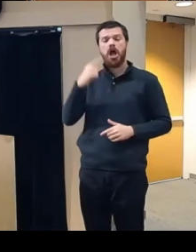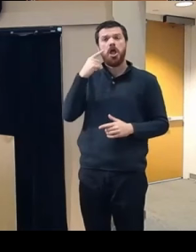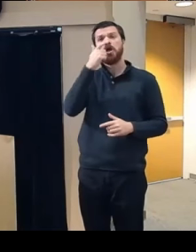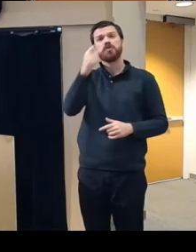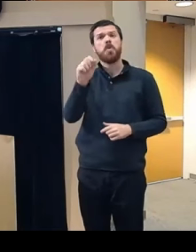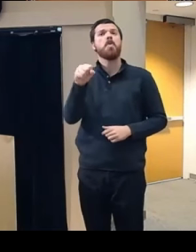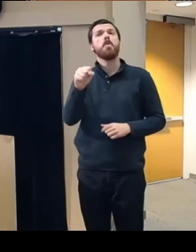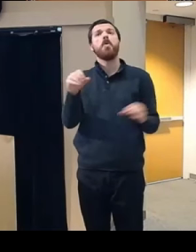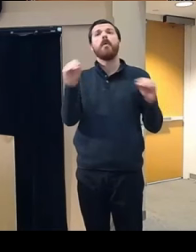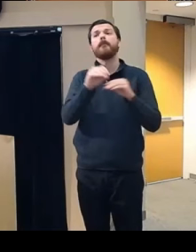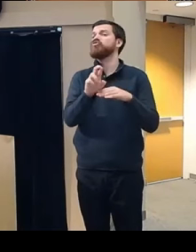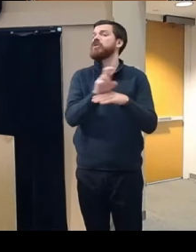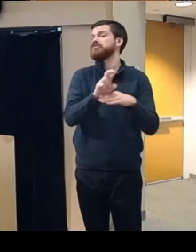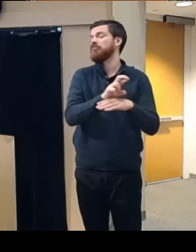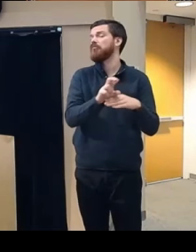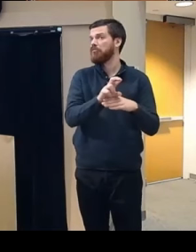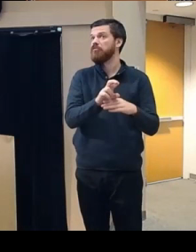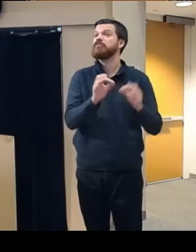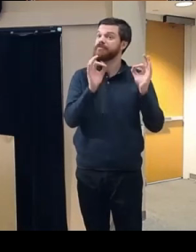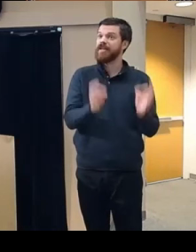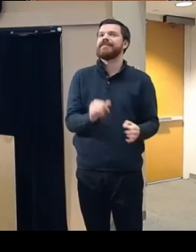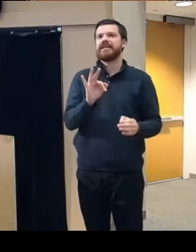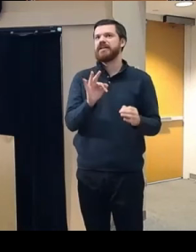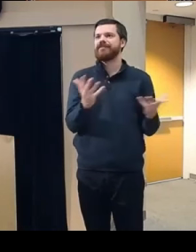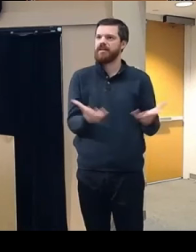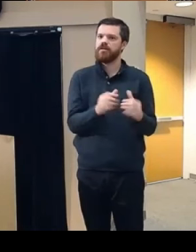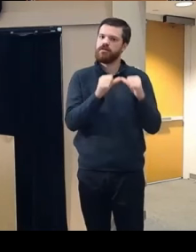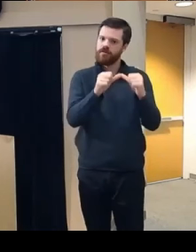about more residents especially if they're going to be here you know multiple years with us and